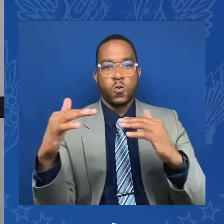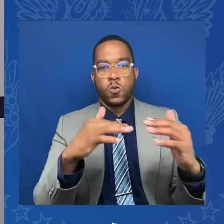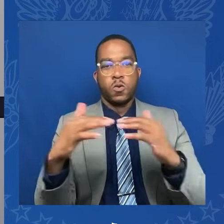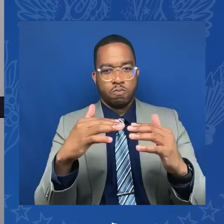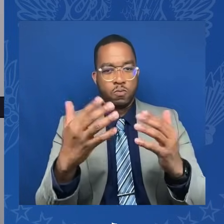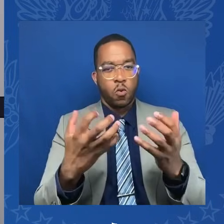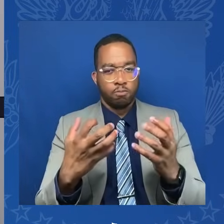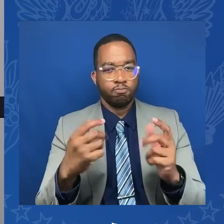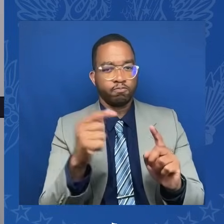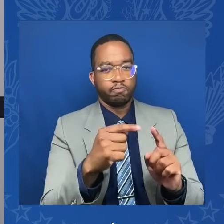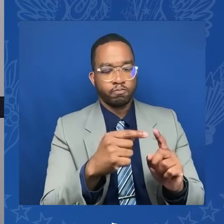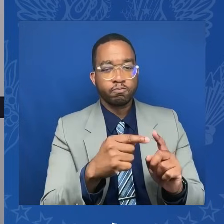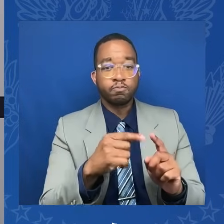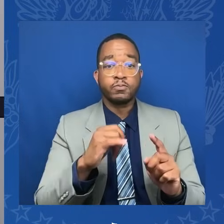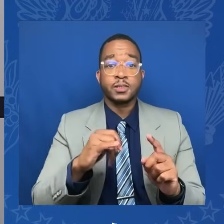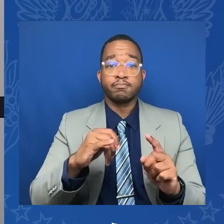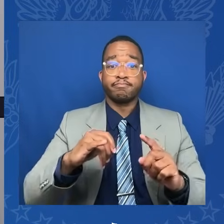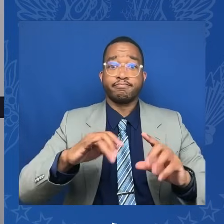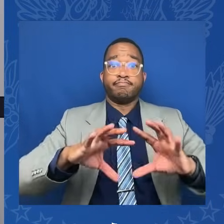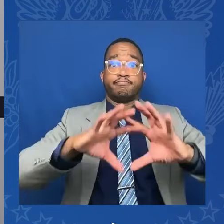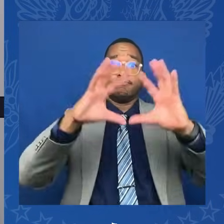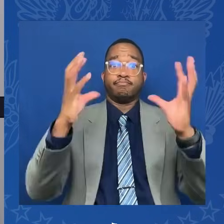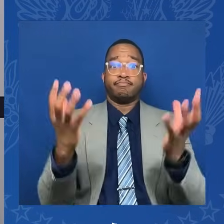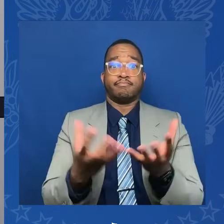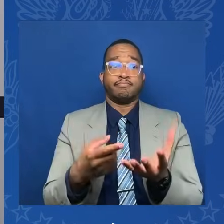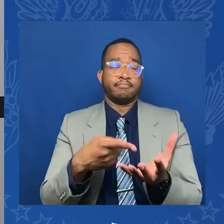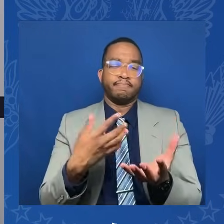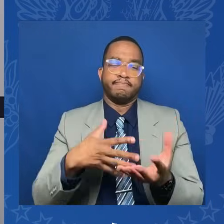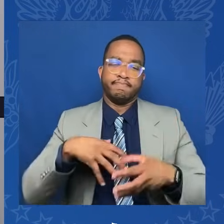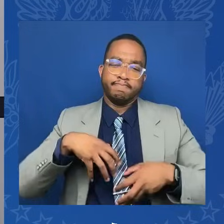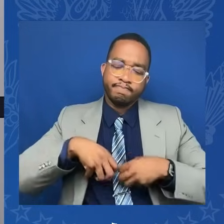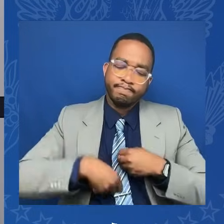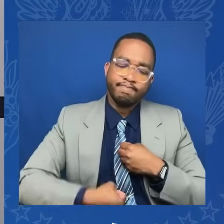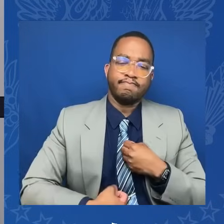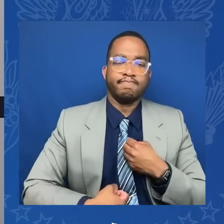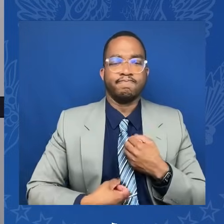inflicting pain around the world on big international issues and on the bilateral front --